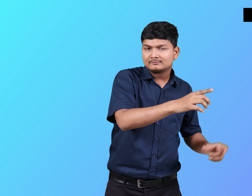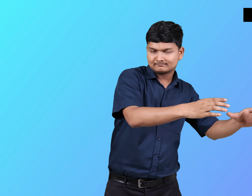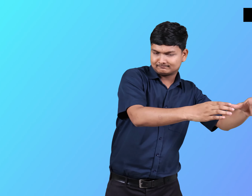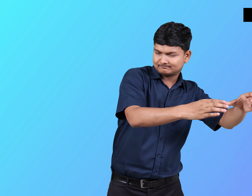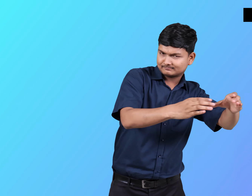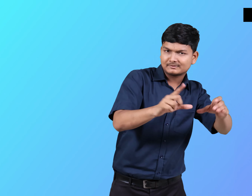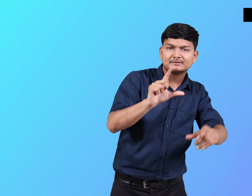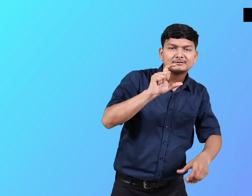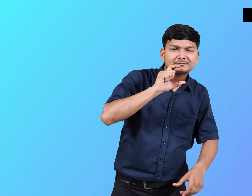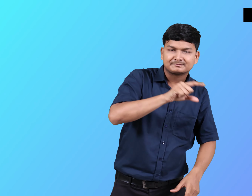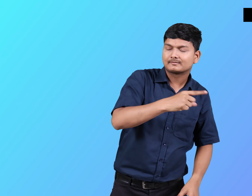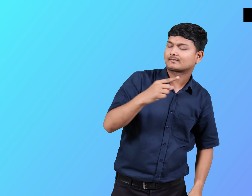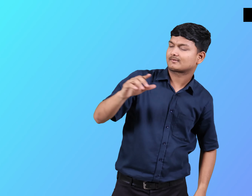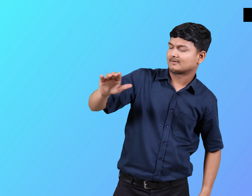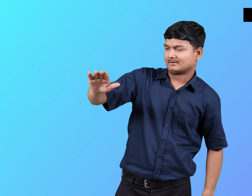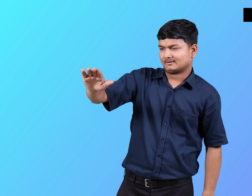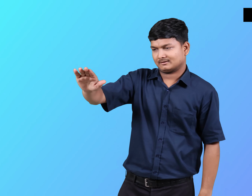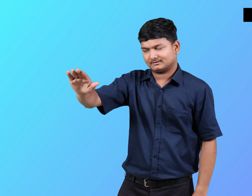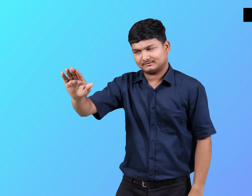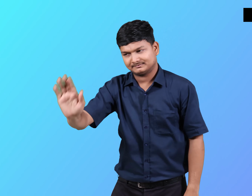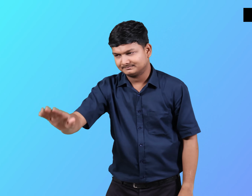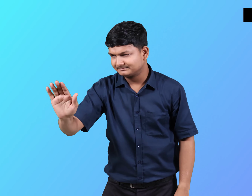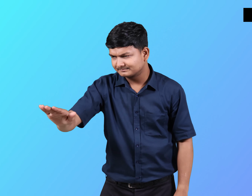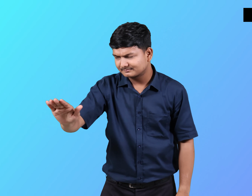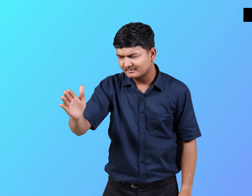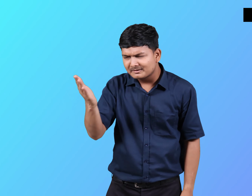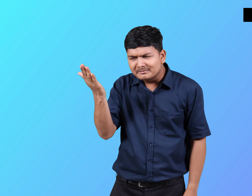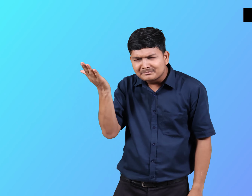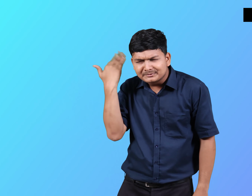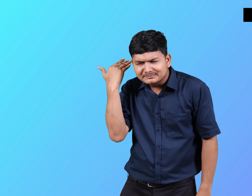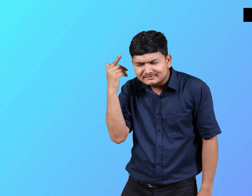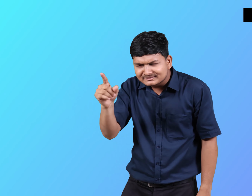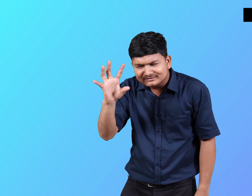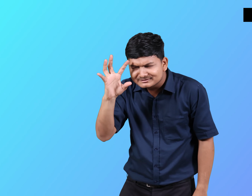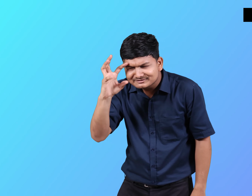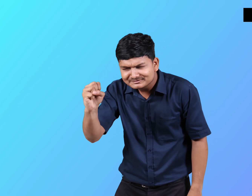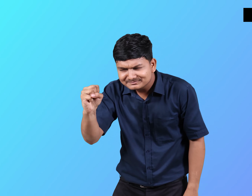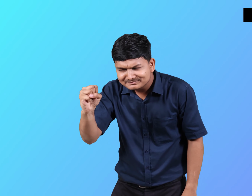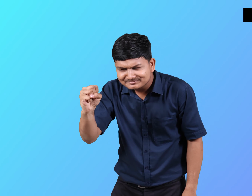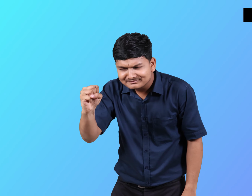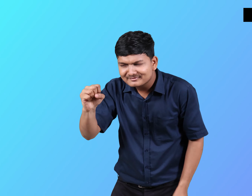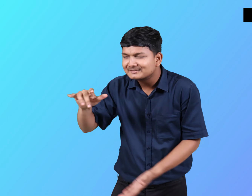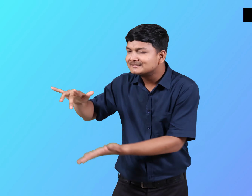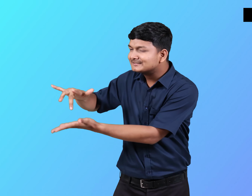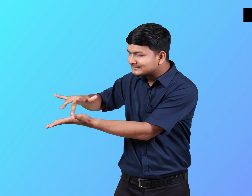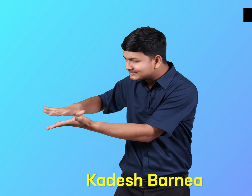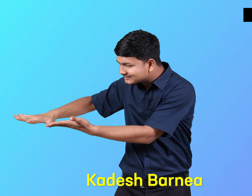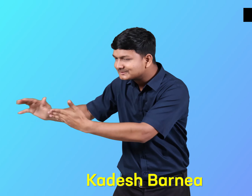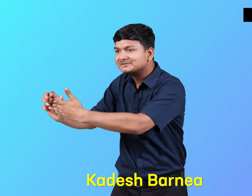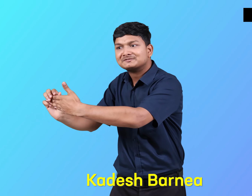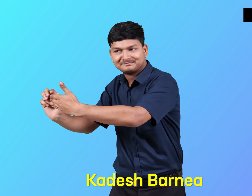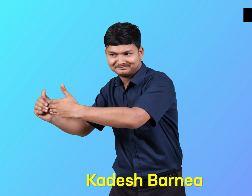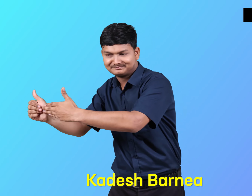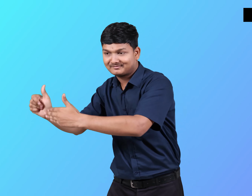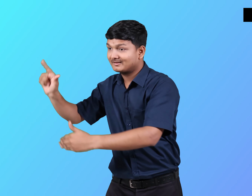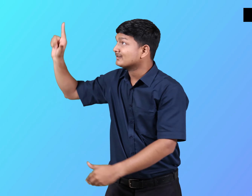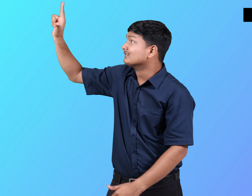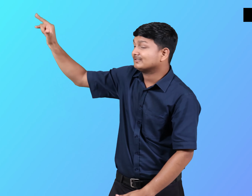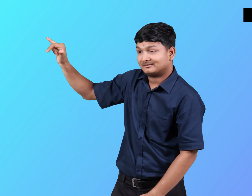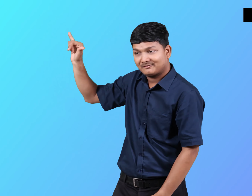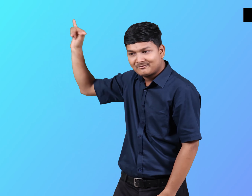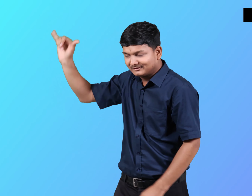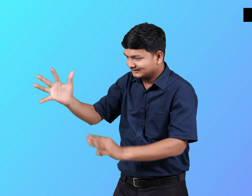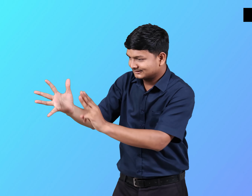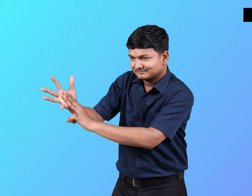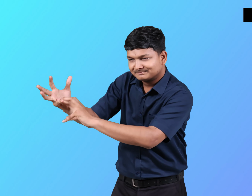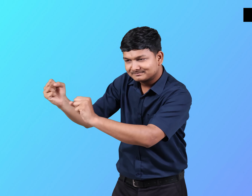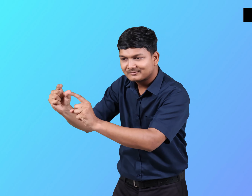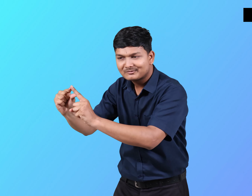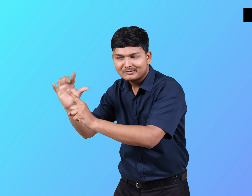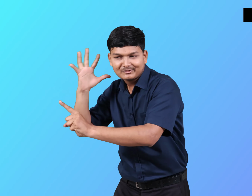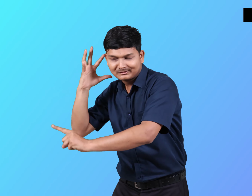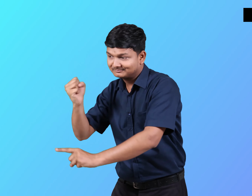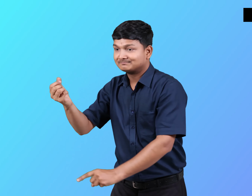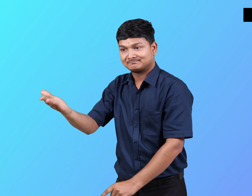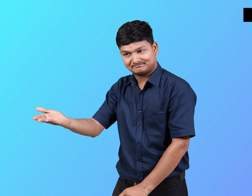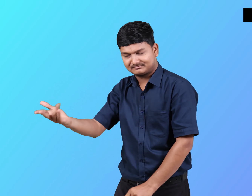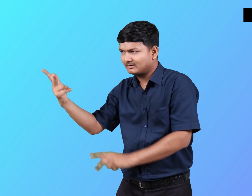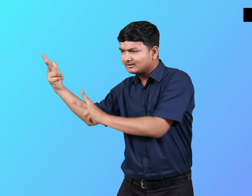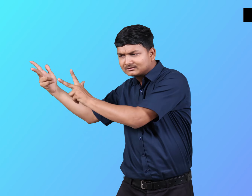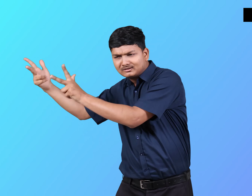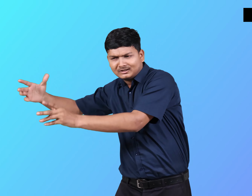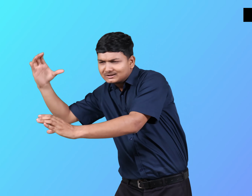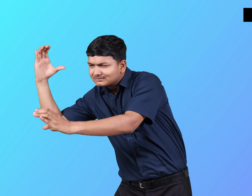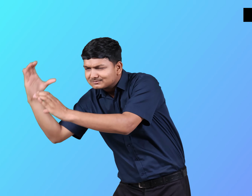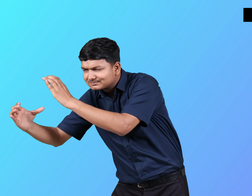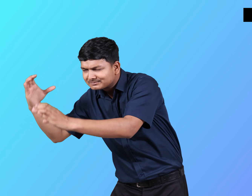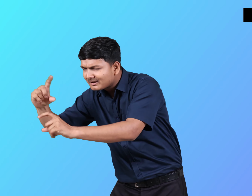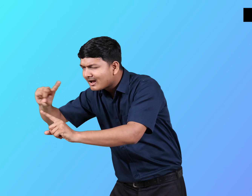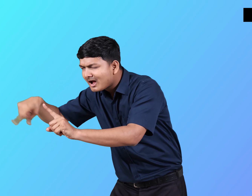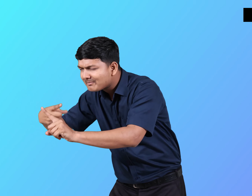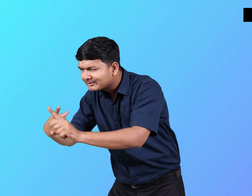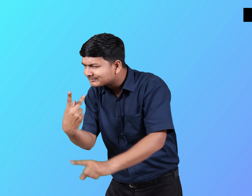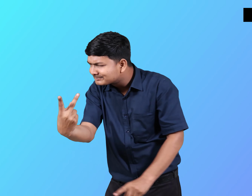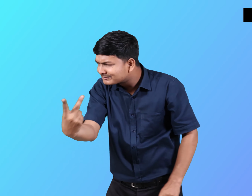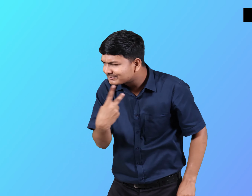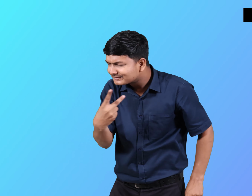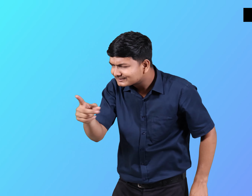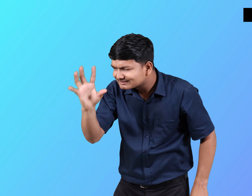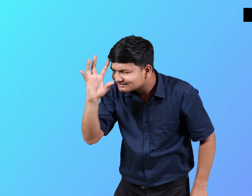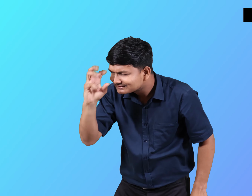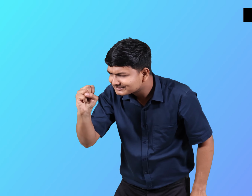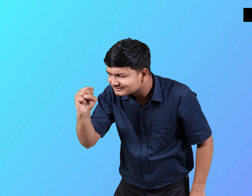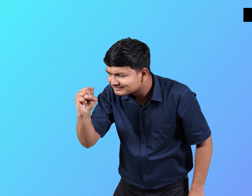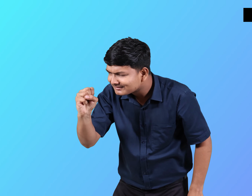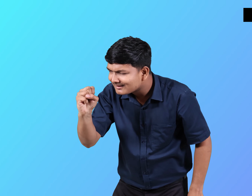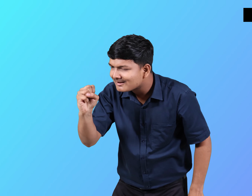The Lord was speaking to Moses, the man of God. The Lord was talking about you and me.